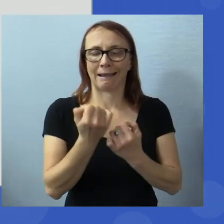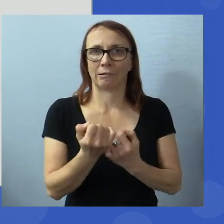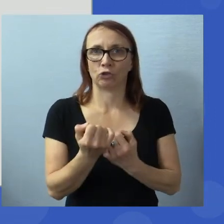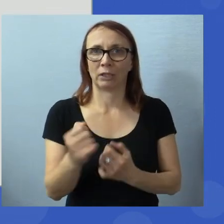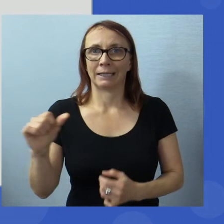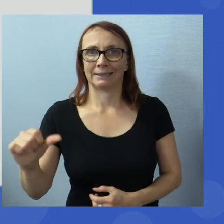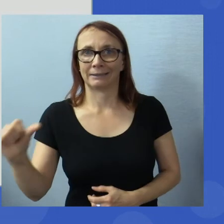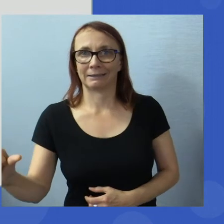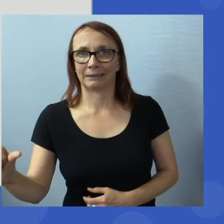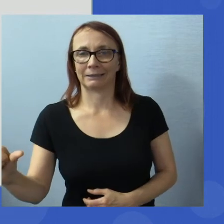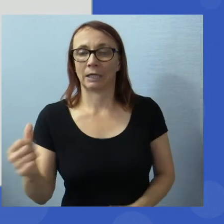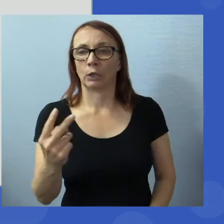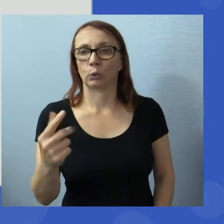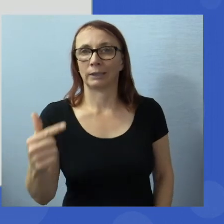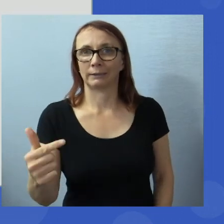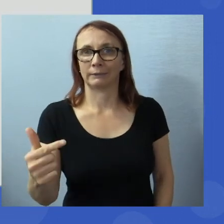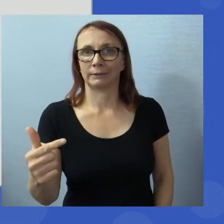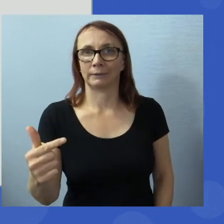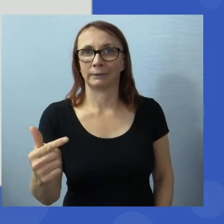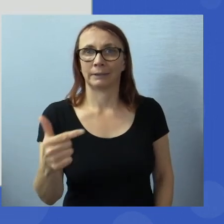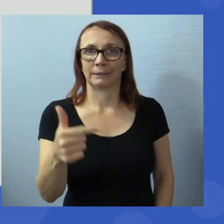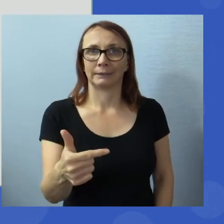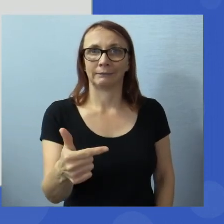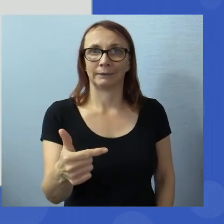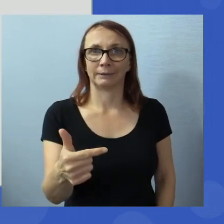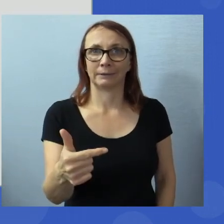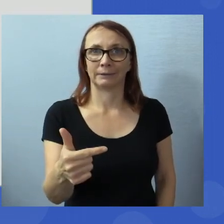agree with the statement 27 percent degree seven neither/nor percent